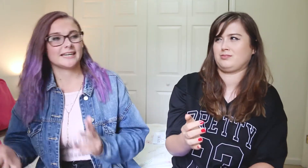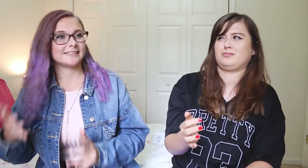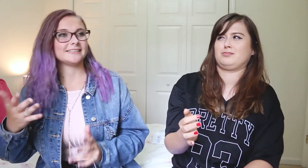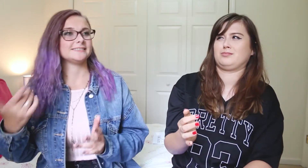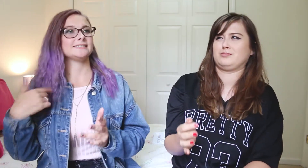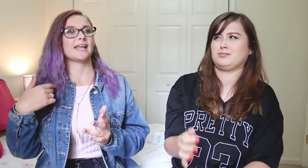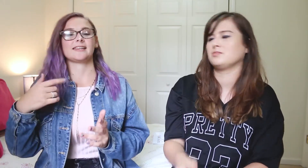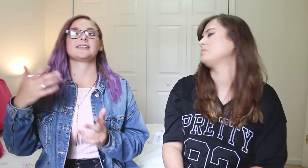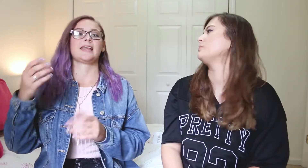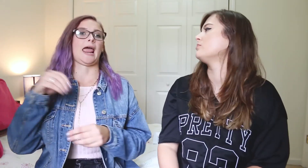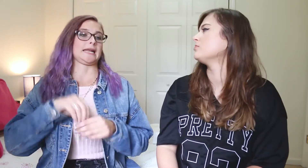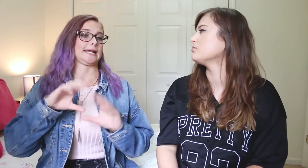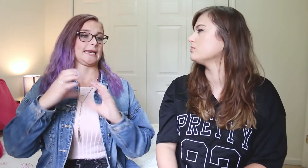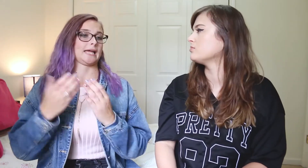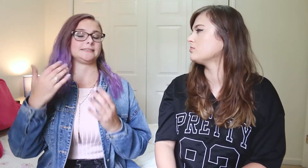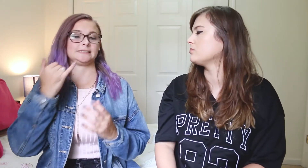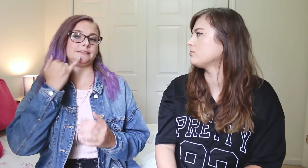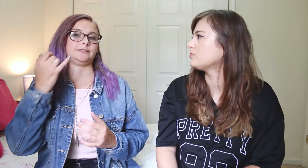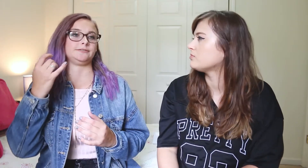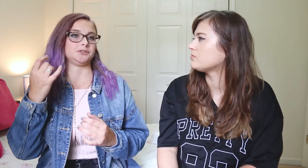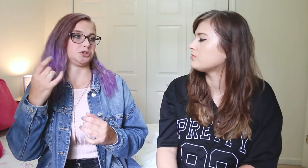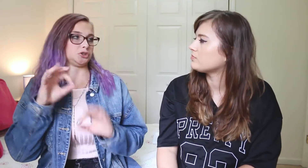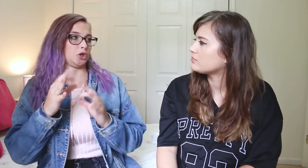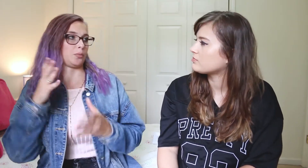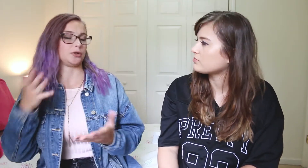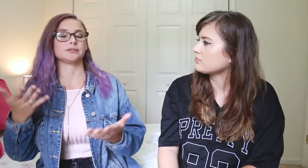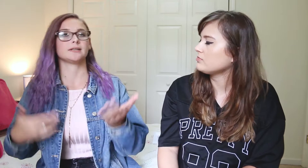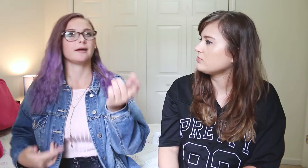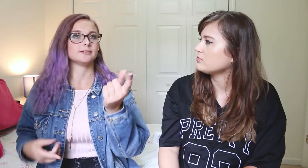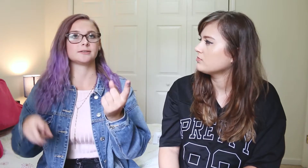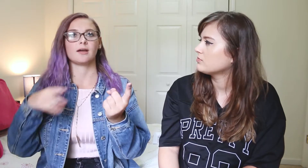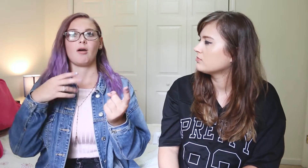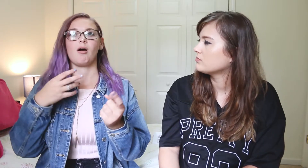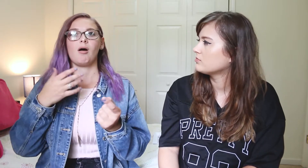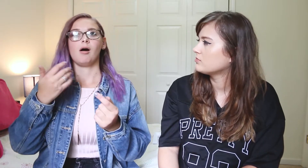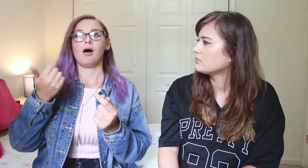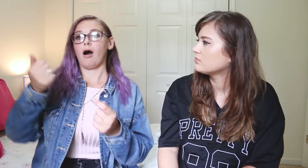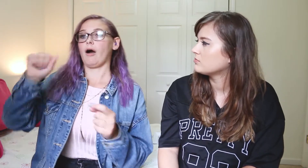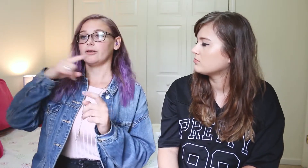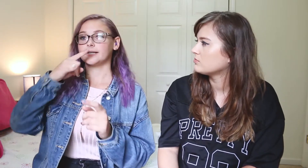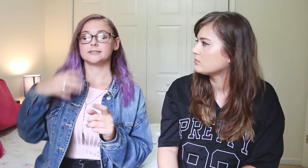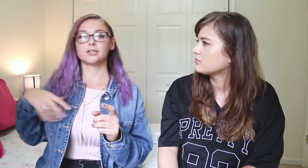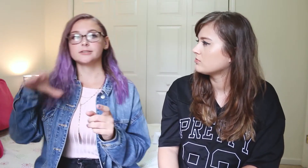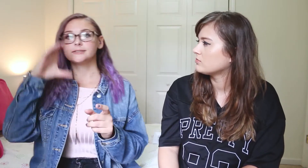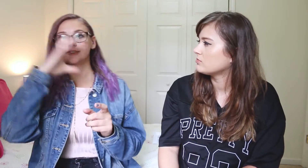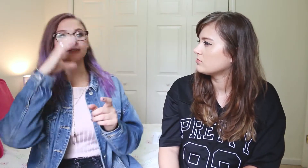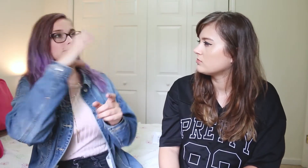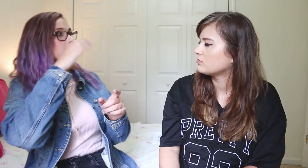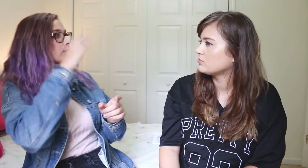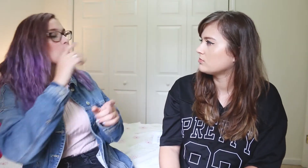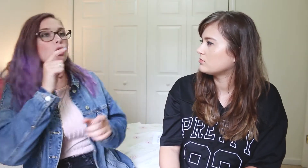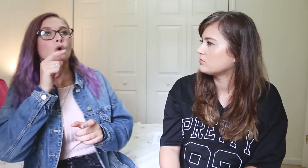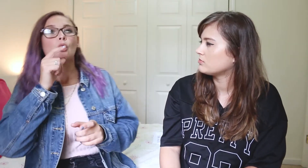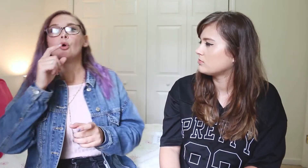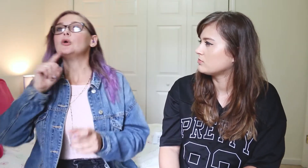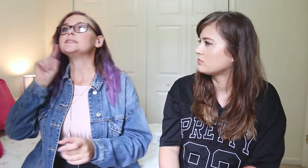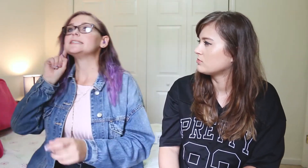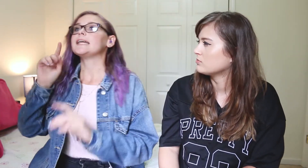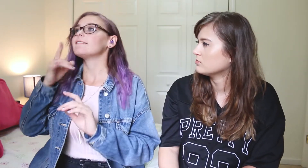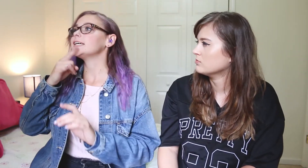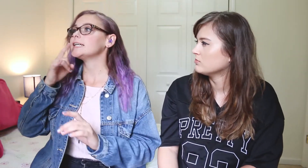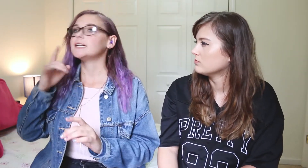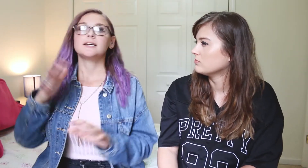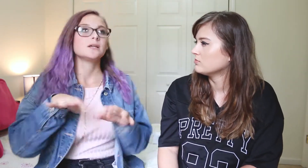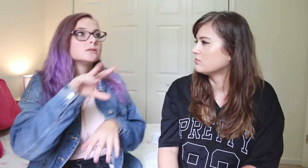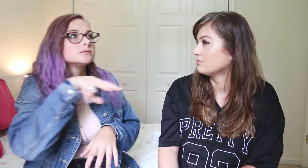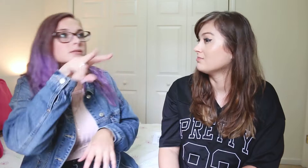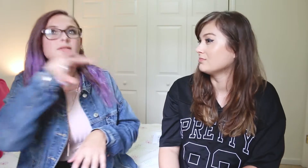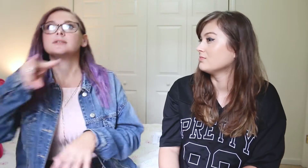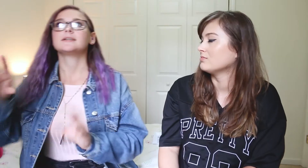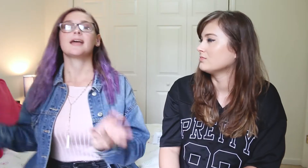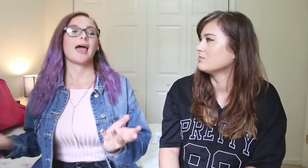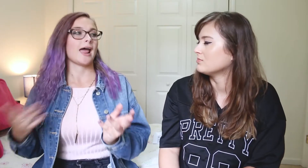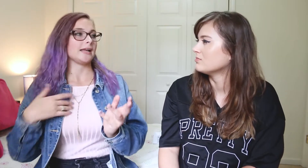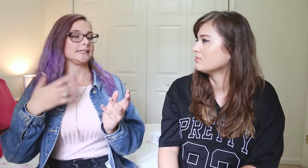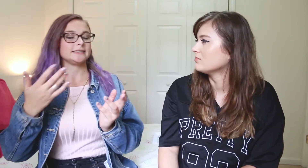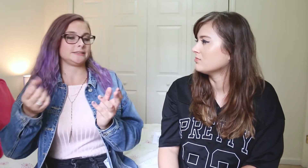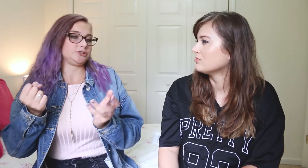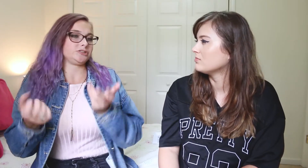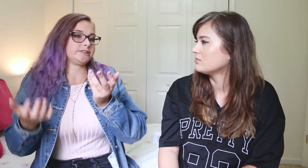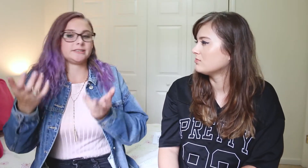Also in class if you have interpreters other kids always are searching who is the deaf kid,